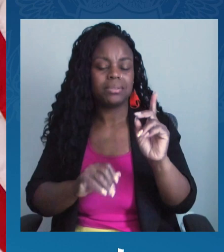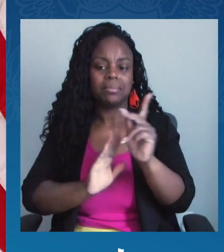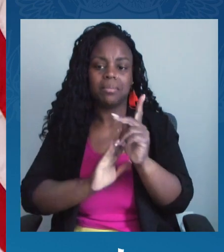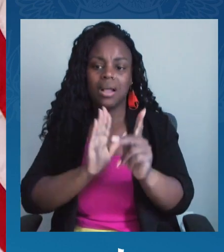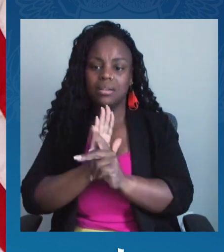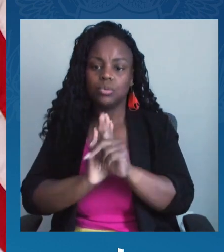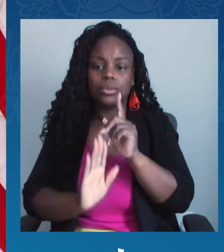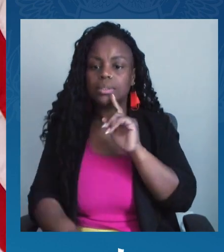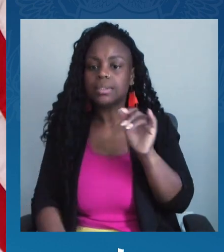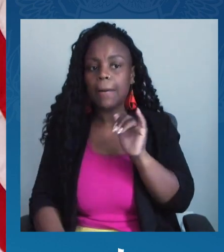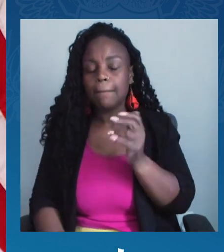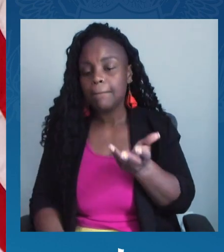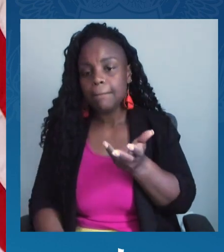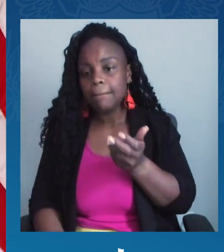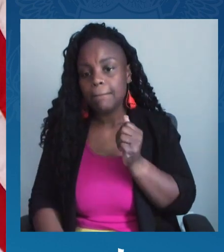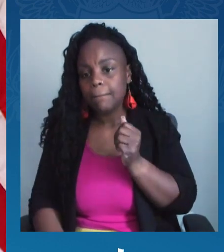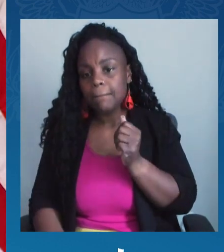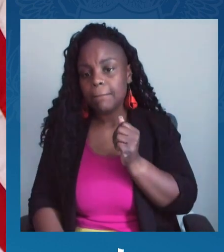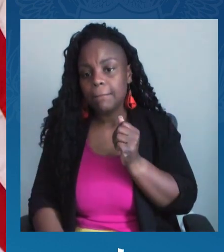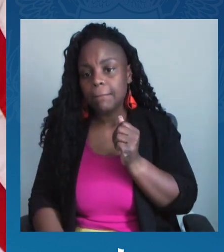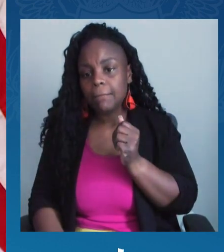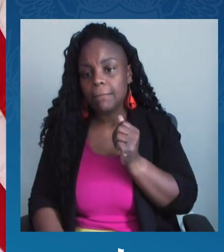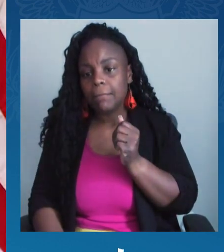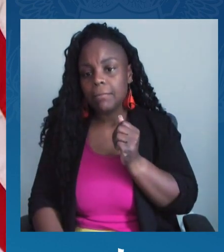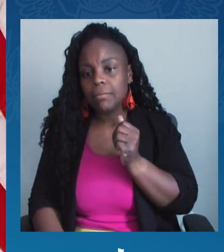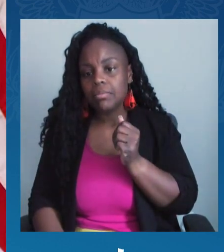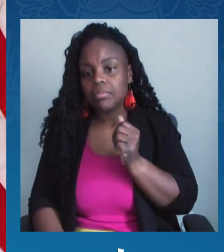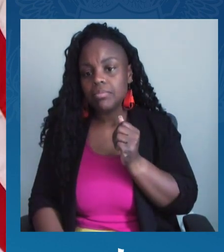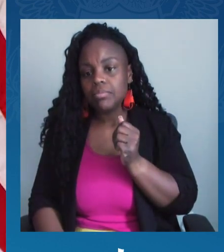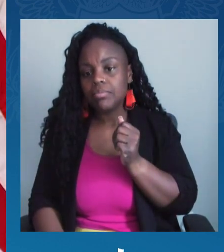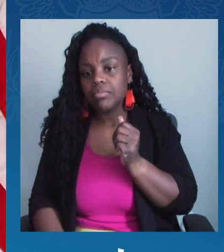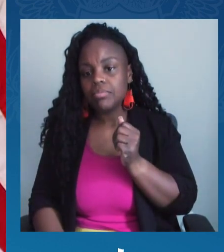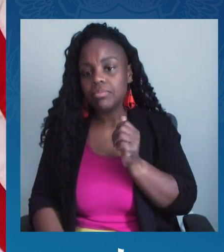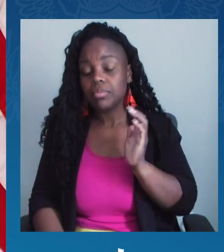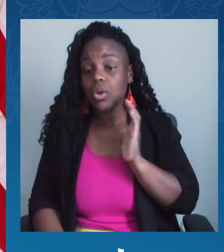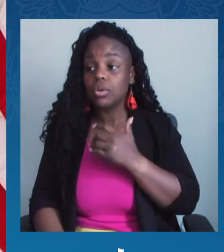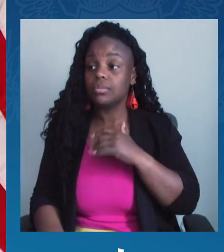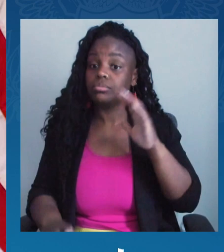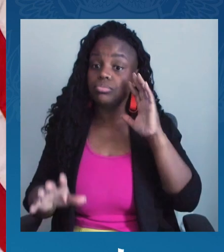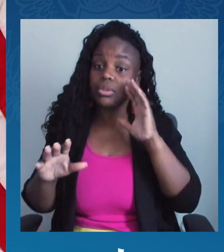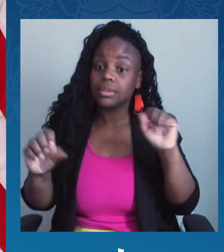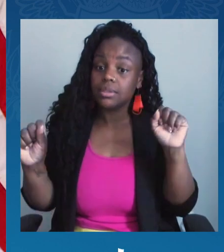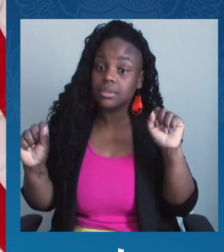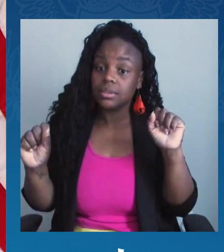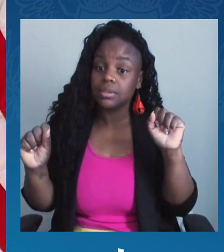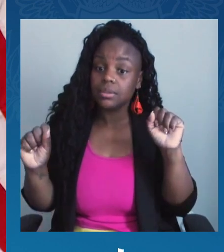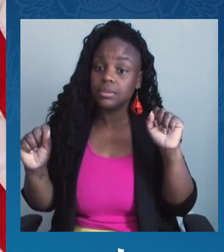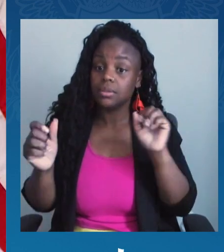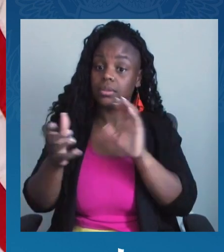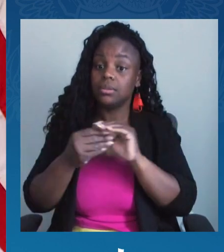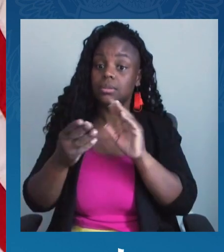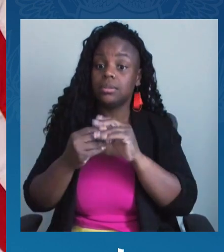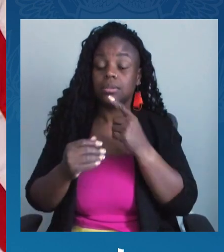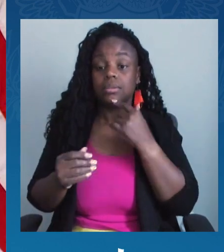So our president has rightly said that, look, there's this thing called the filibuster,